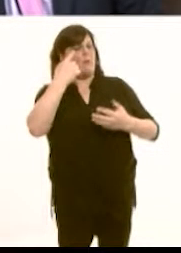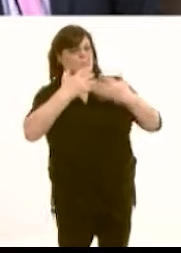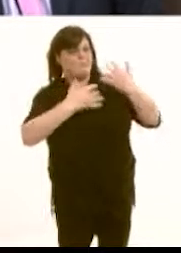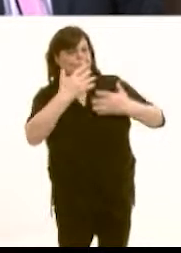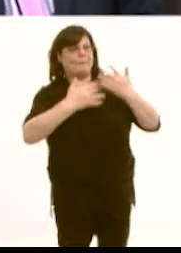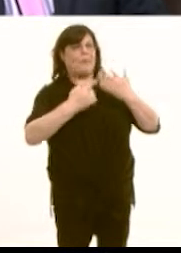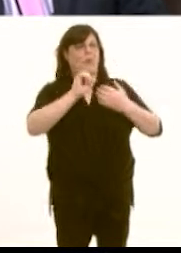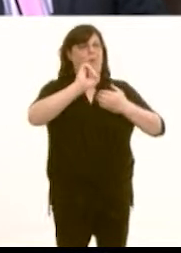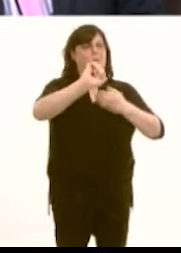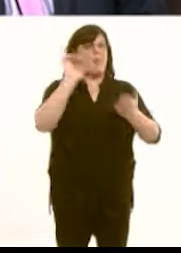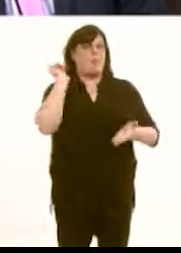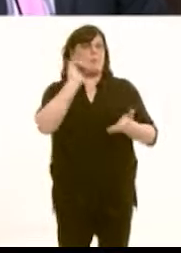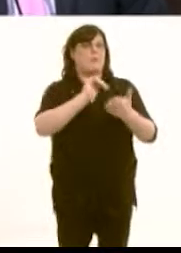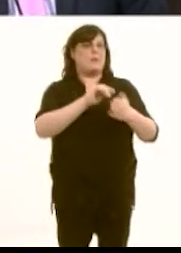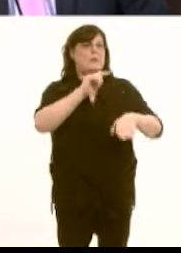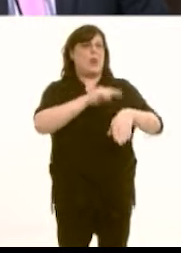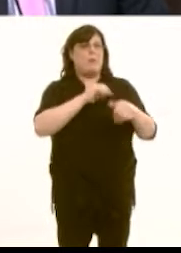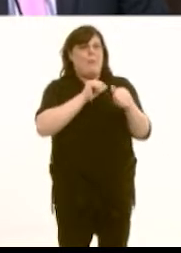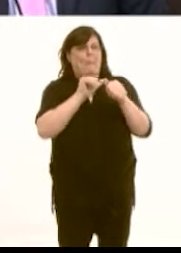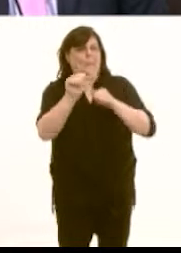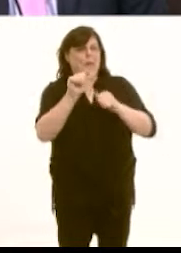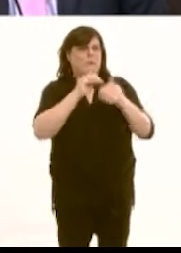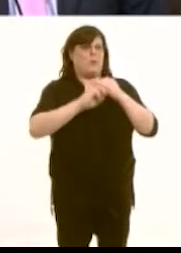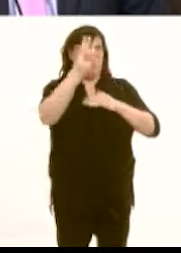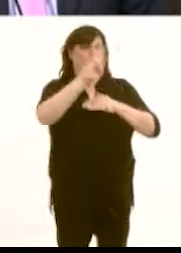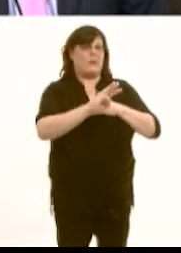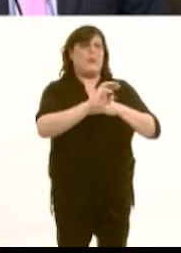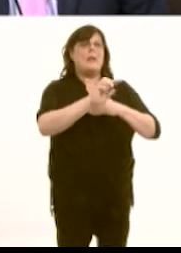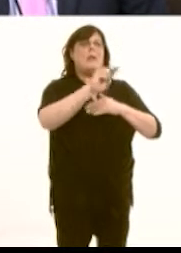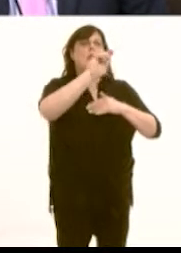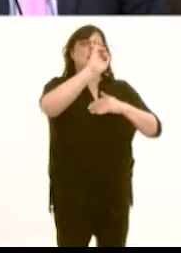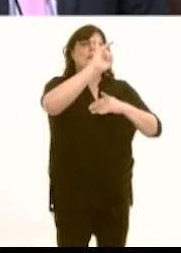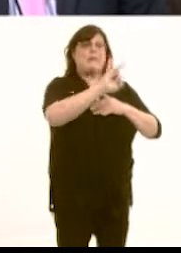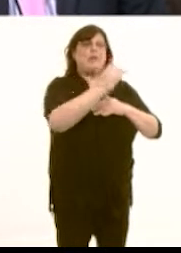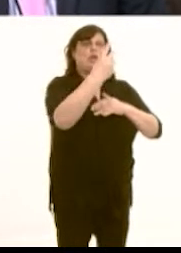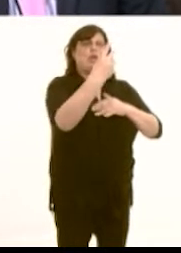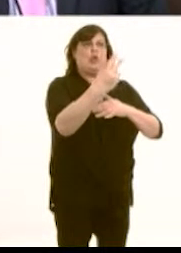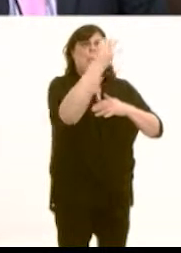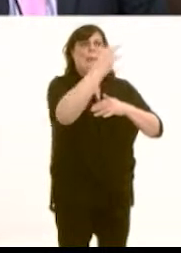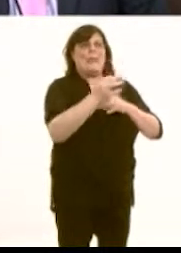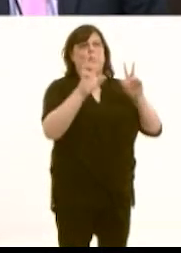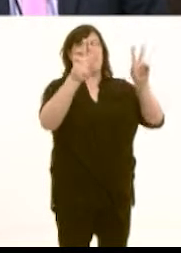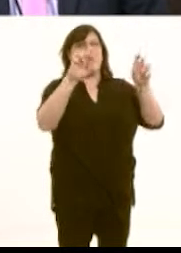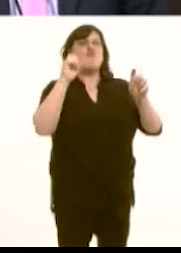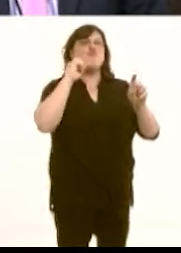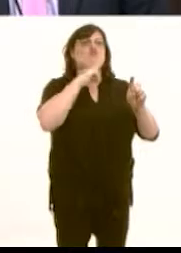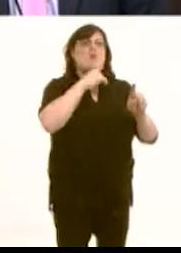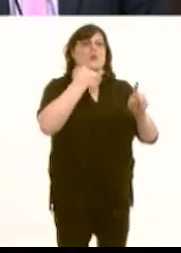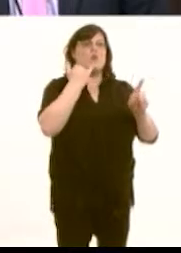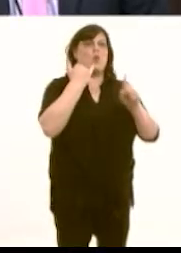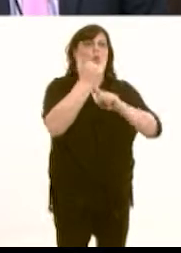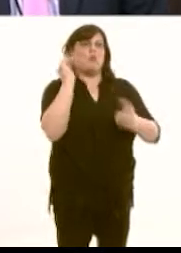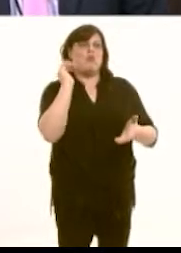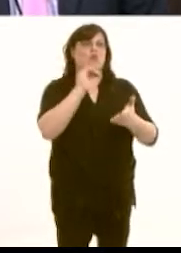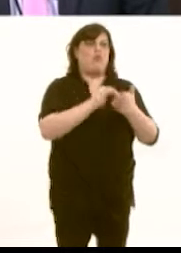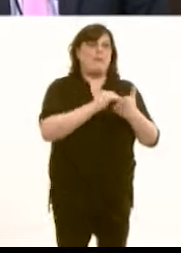Aneurin Bevan health board area was among the best in Walesó70.2 per cent of red calls received an emergency response within eight minutes and over a third of calls received